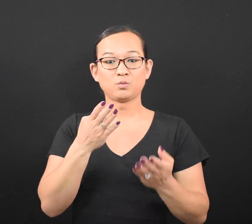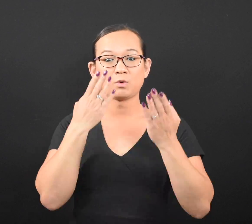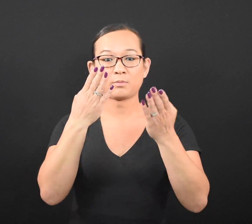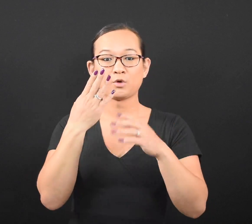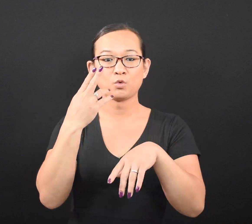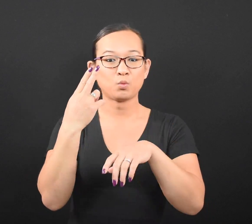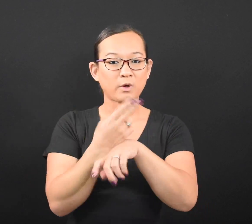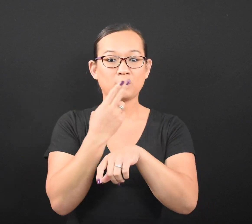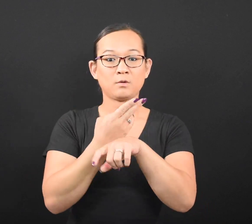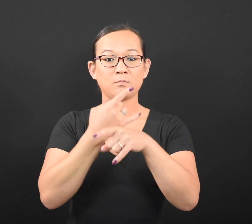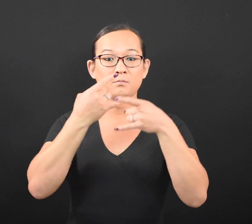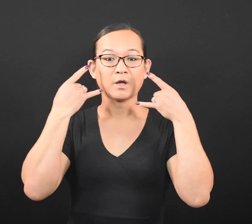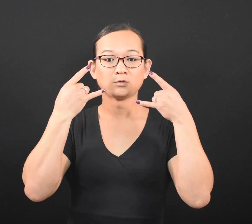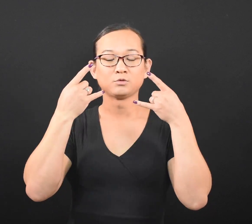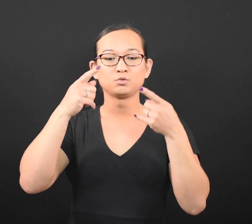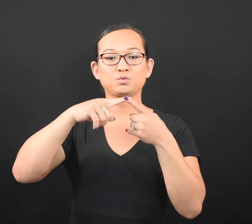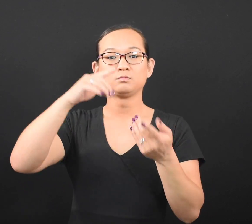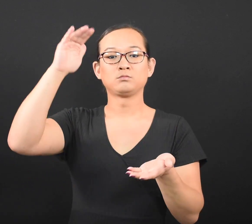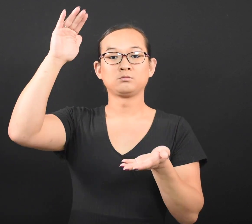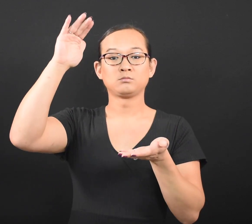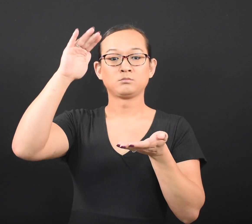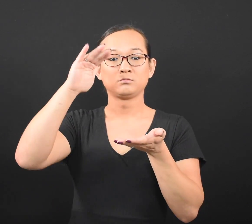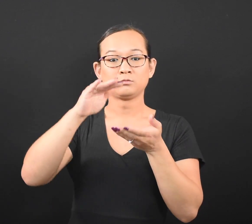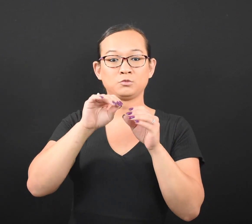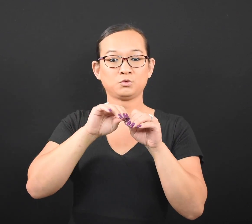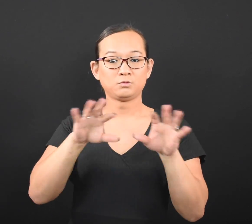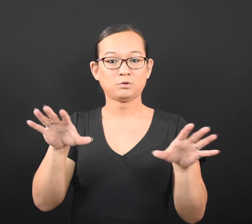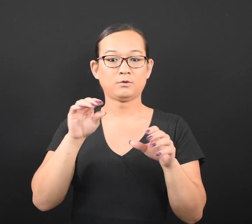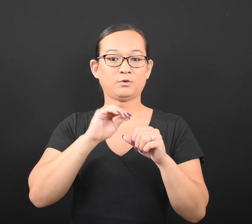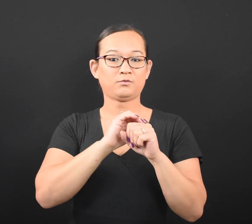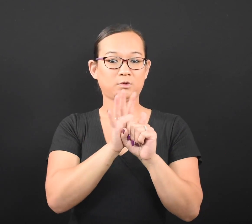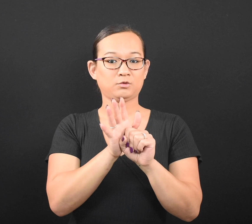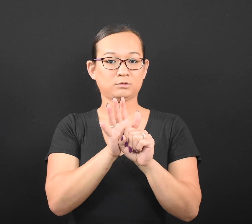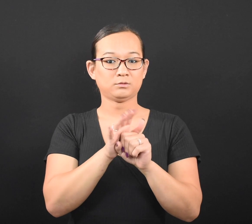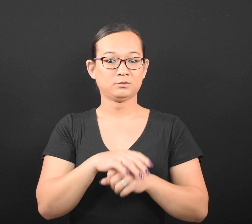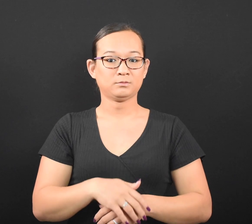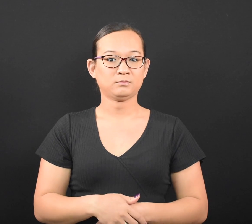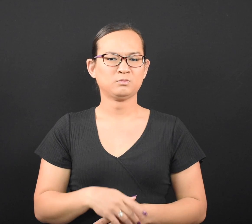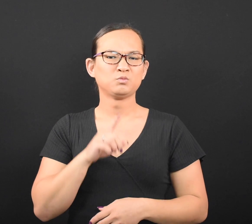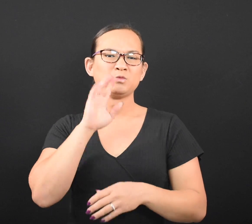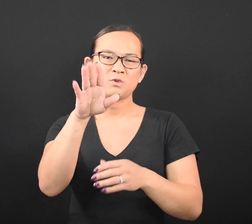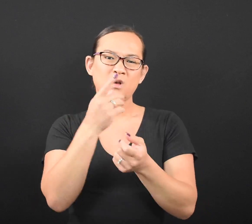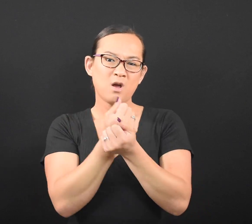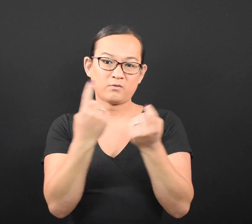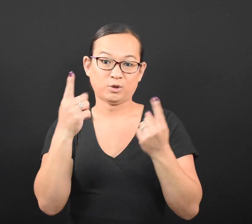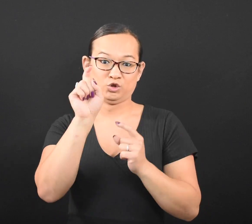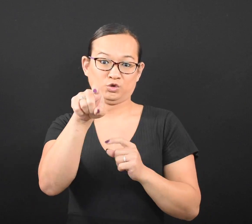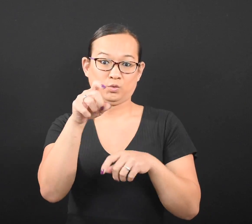CDC recommends wearing masks to slow the spread of COVID-19. Everyone should wear a mask covering